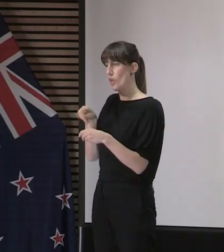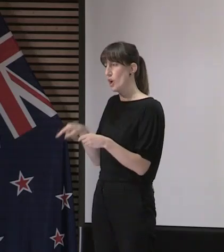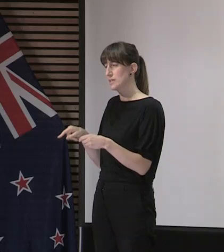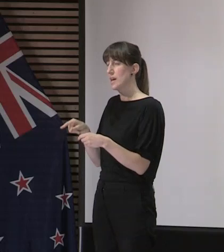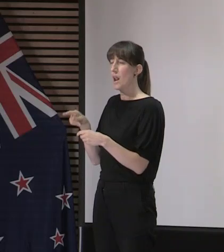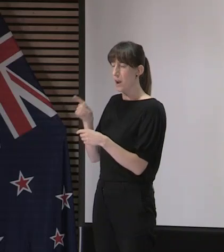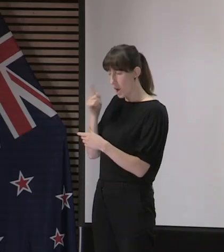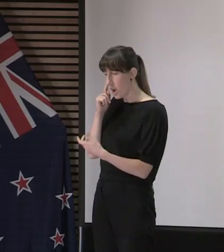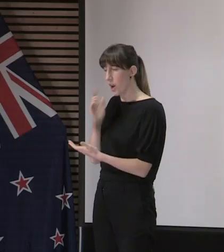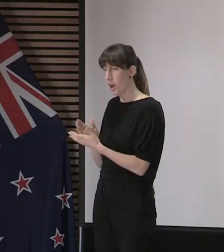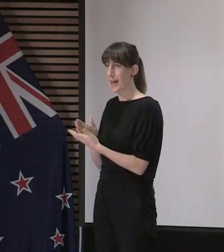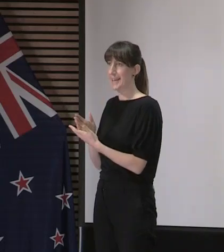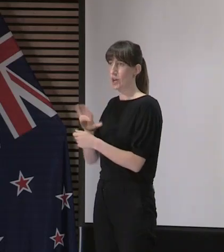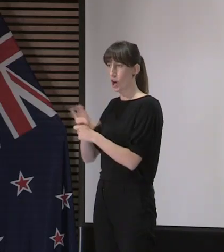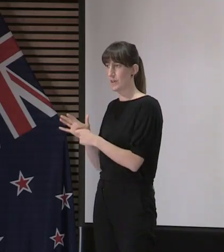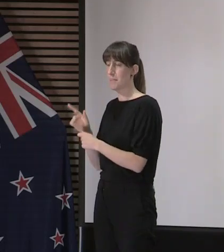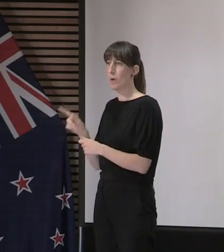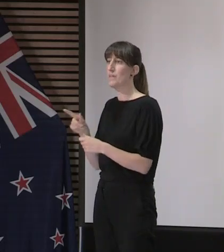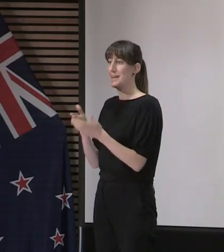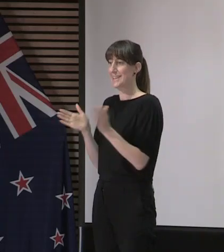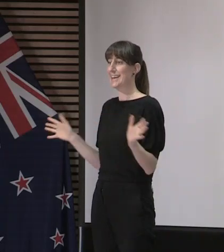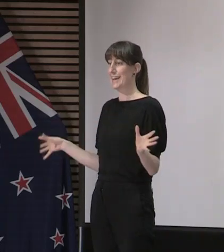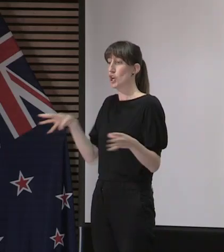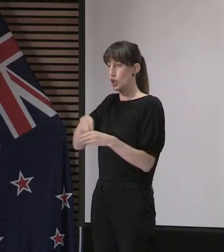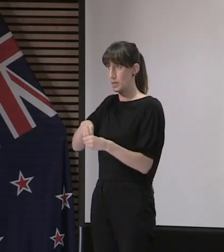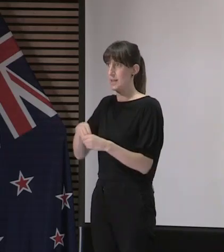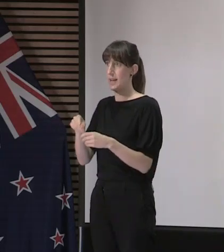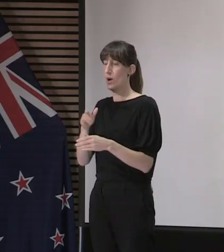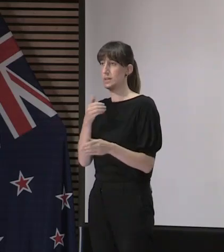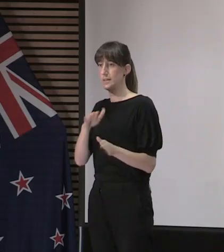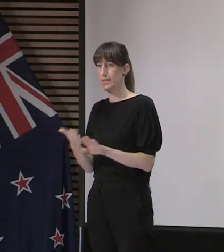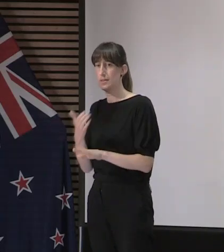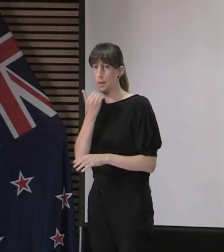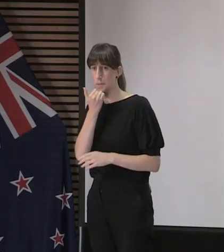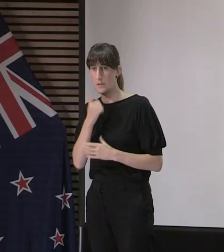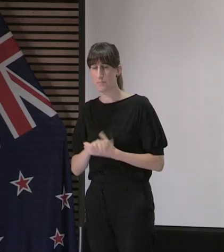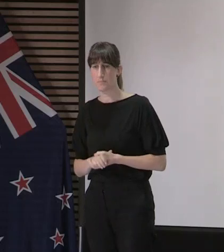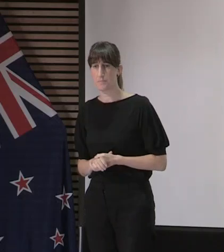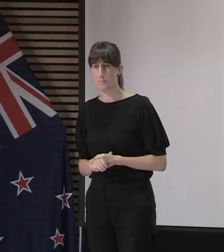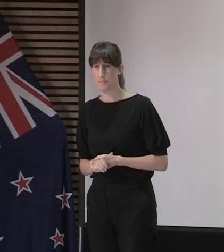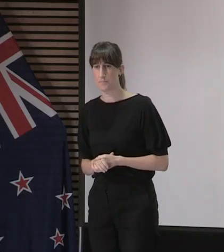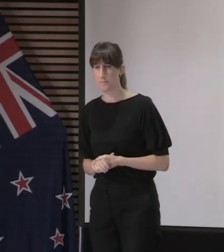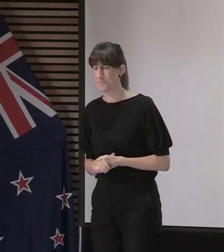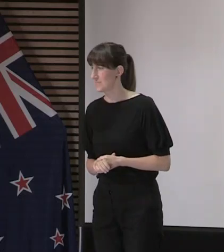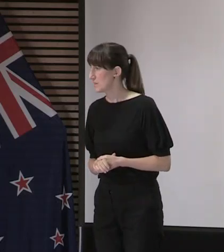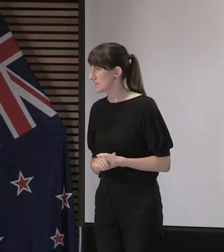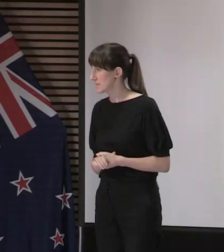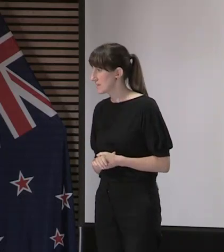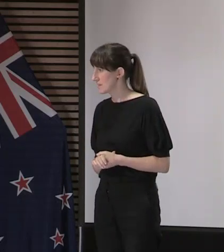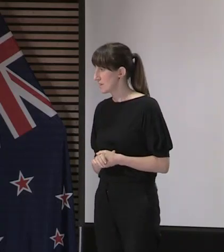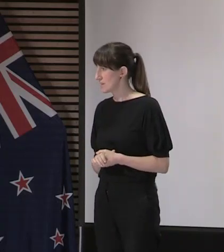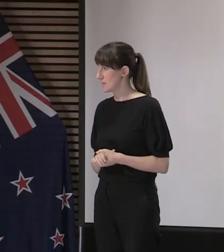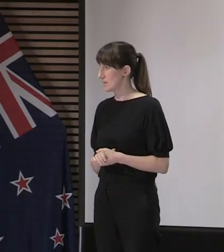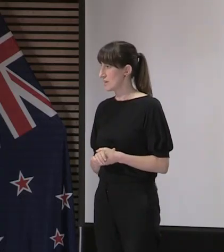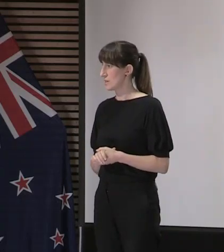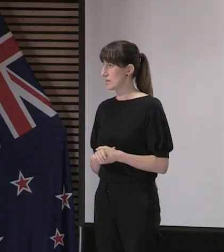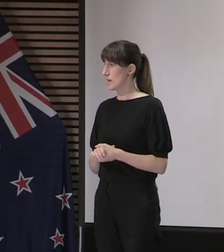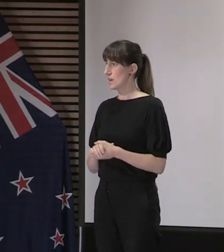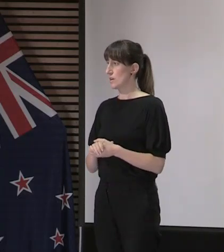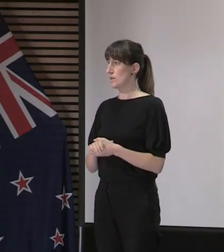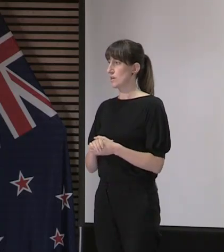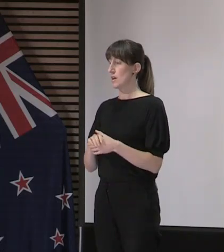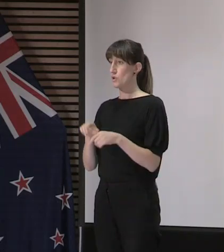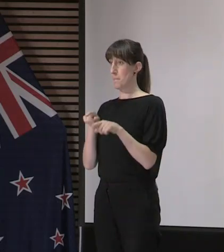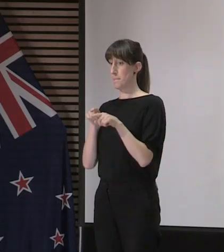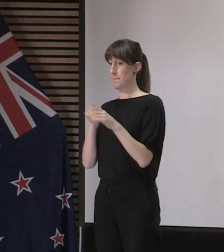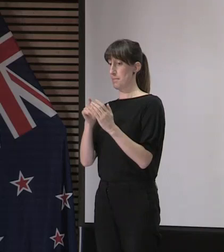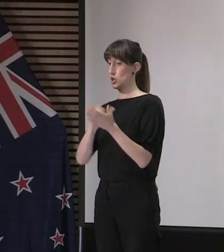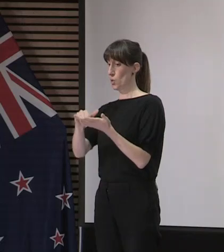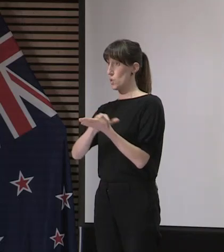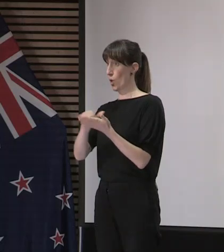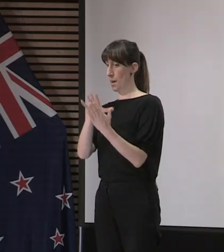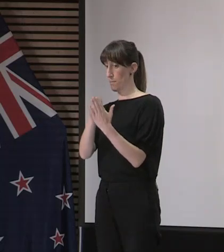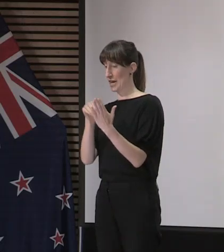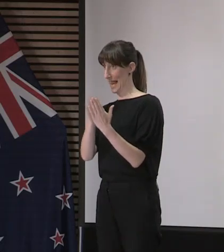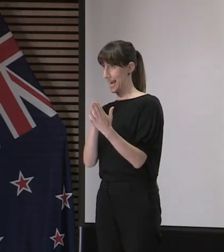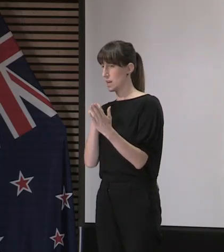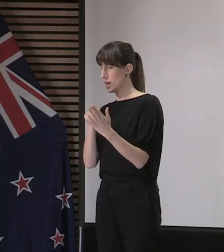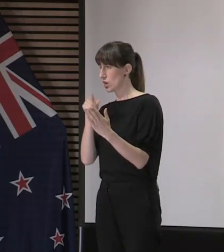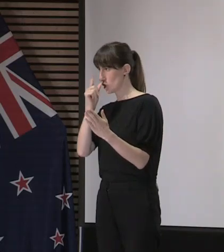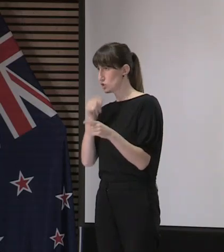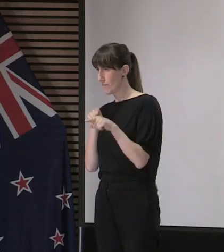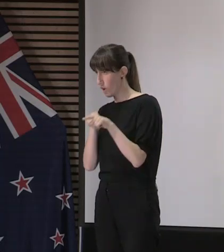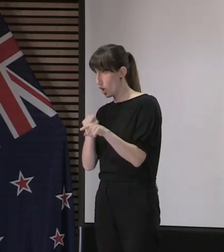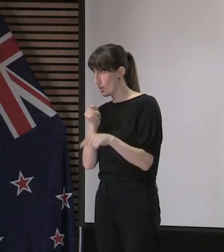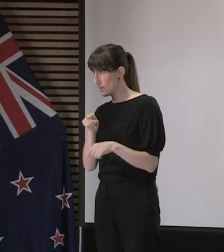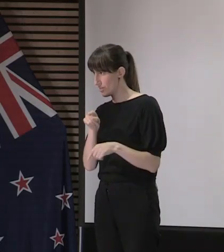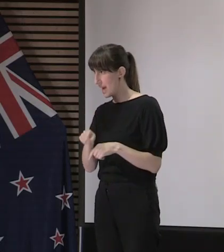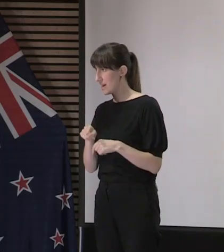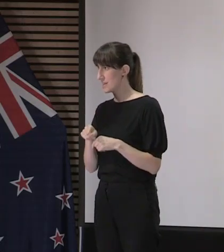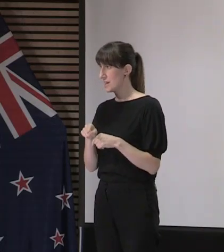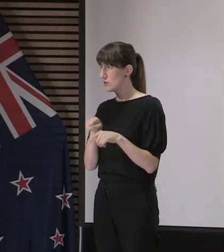including a number of probably